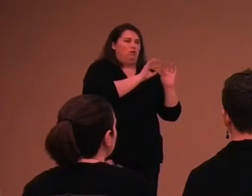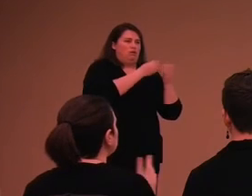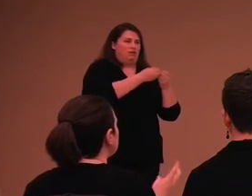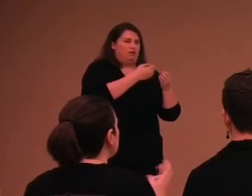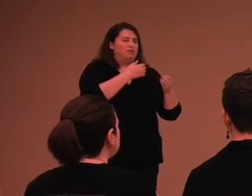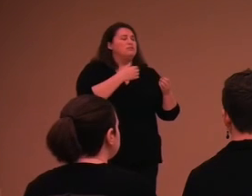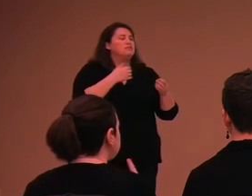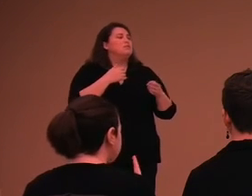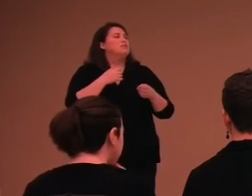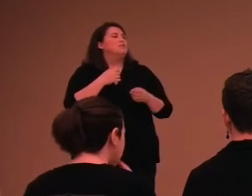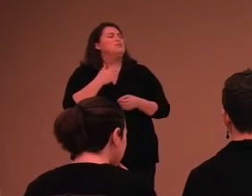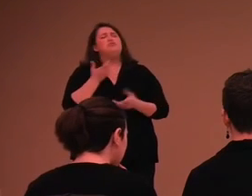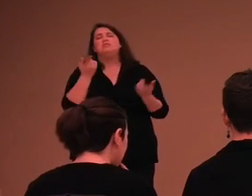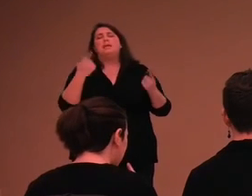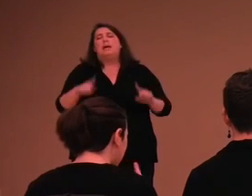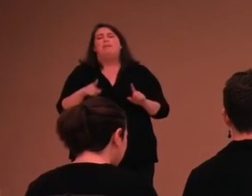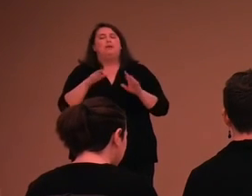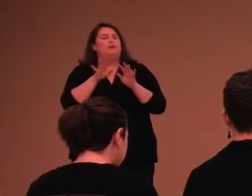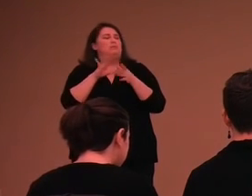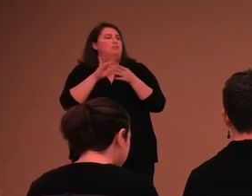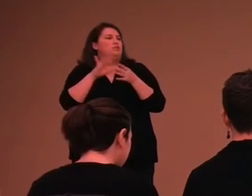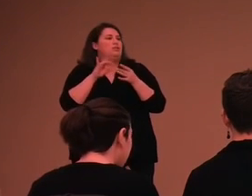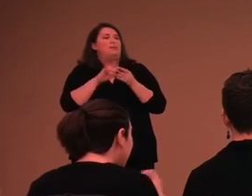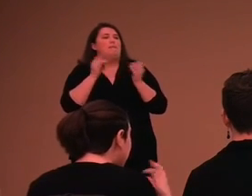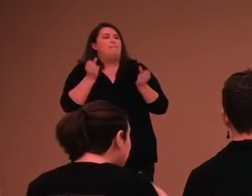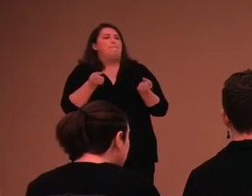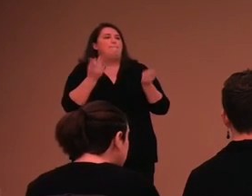She happened to say a lot of times. We don't know what we don't know and